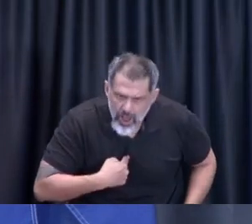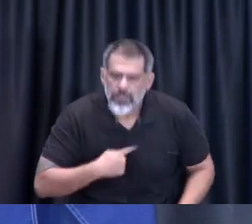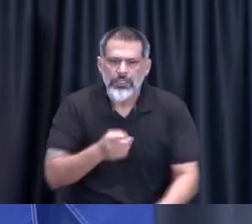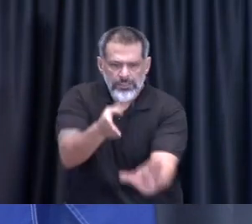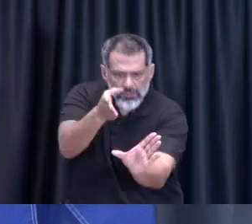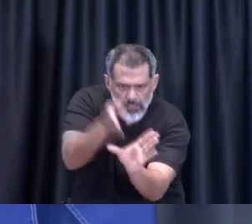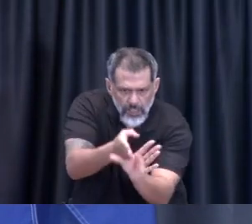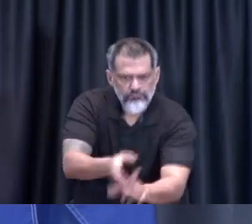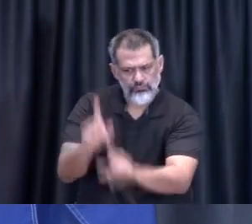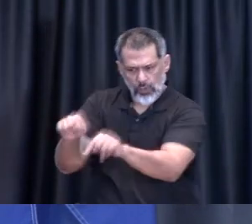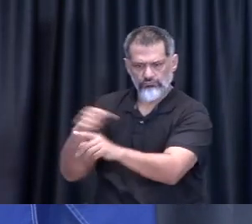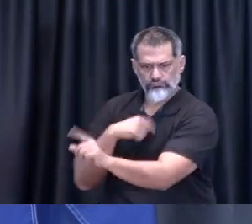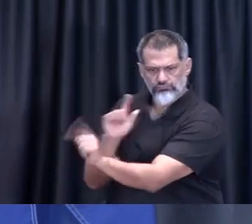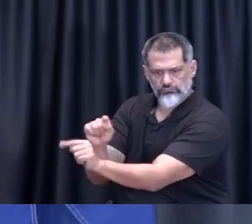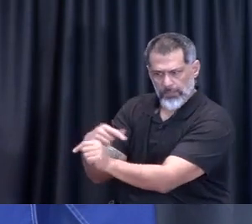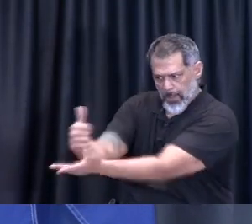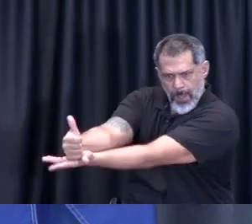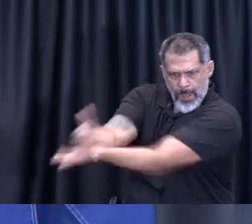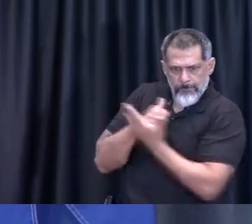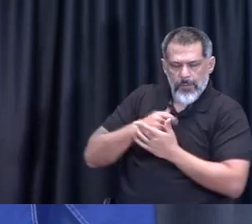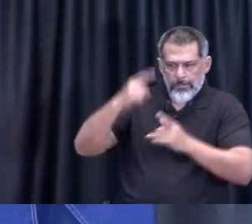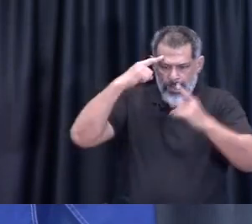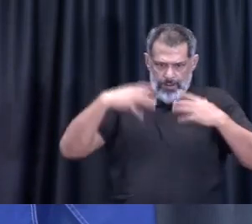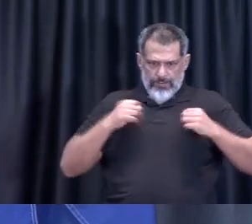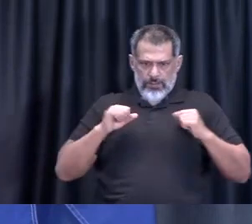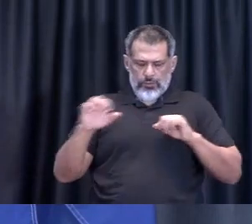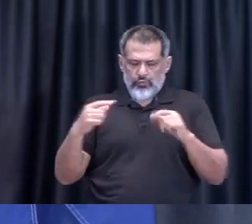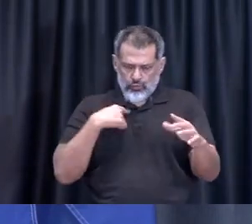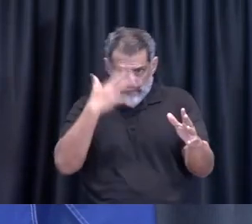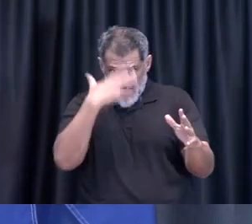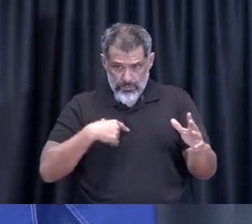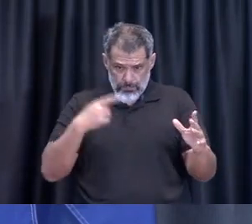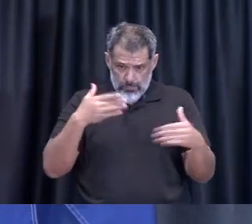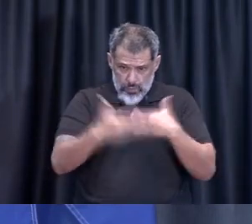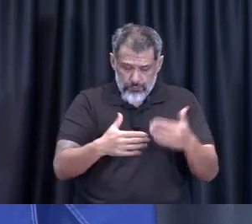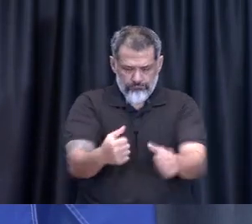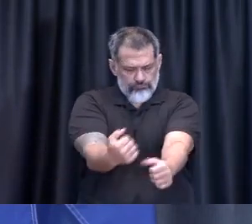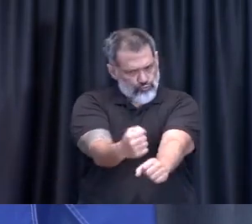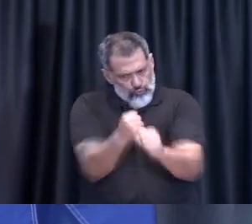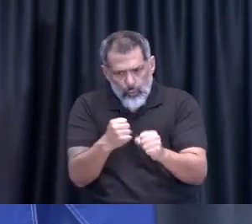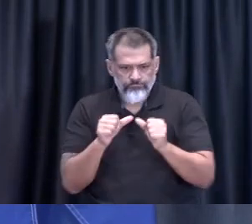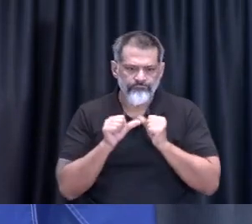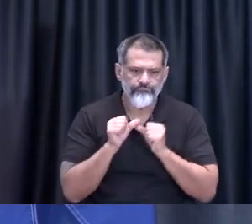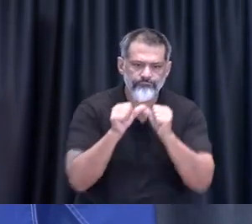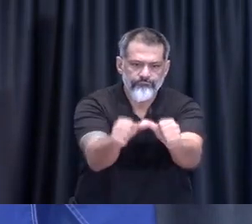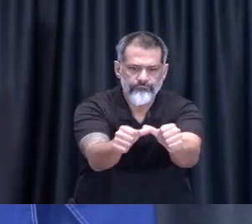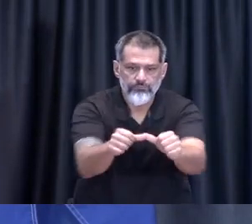me to remain mentally healthy, strong and resilient. In fact, my next appointment with him